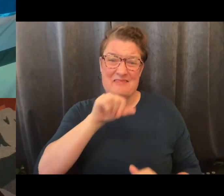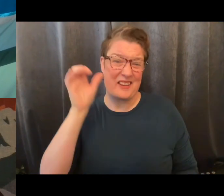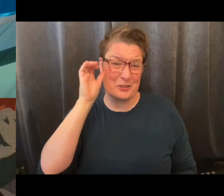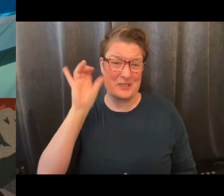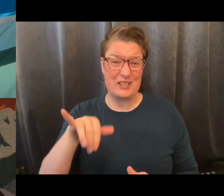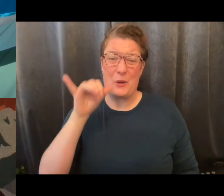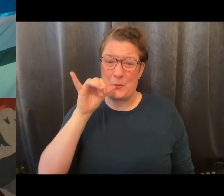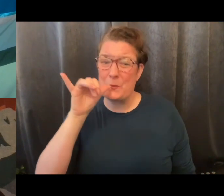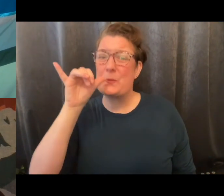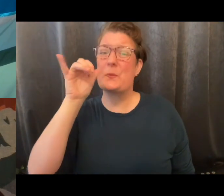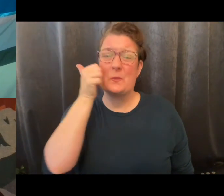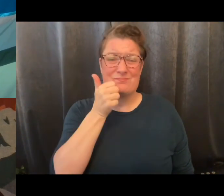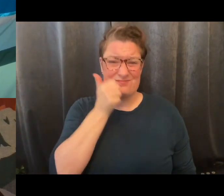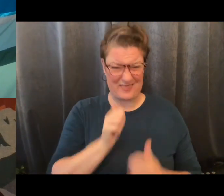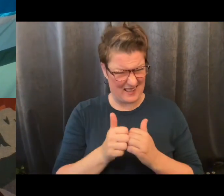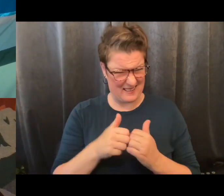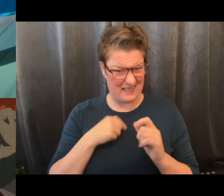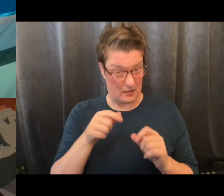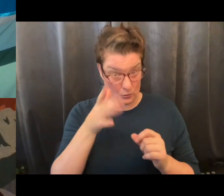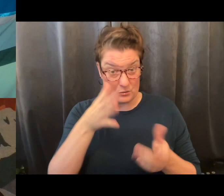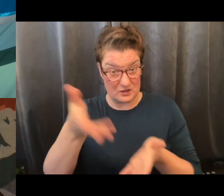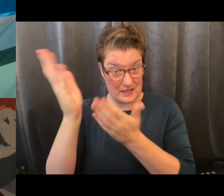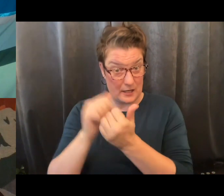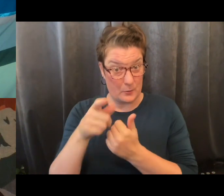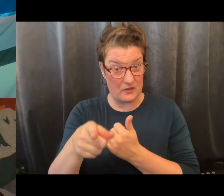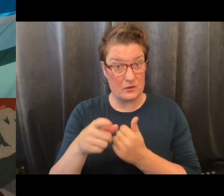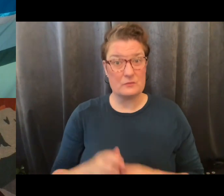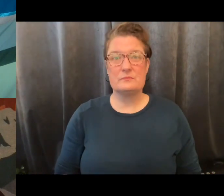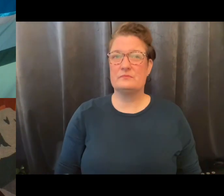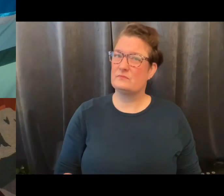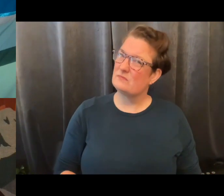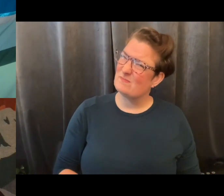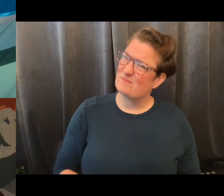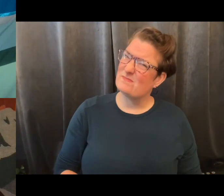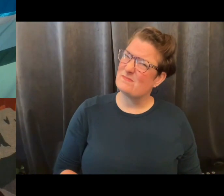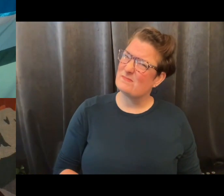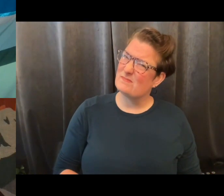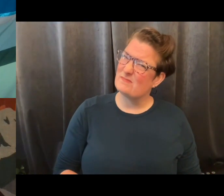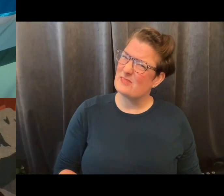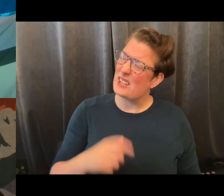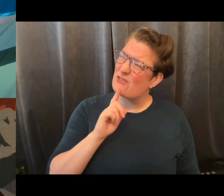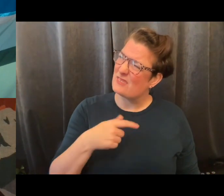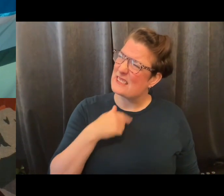I wonder how I can do that. Are you taking your shofar with you? Rebekah: You know, I wasn't planning on it, but now that we're